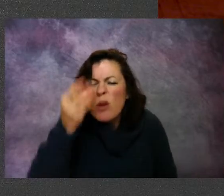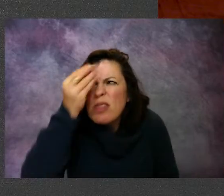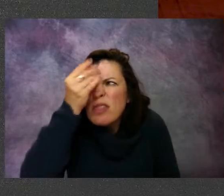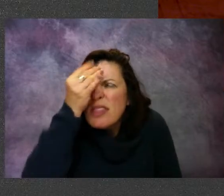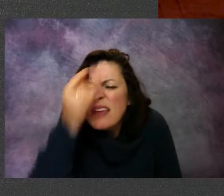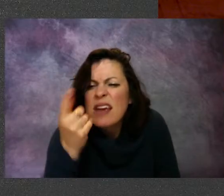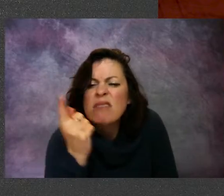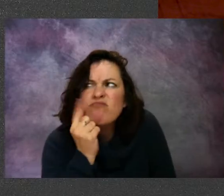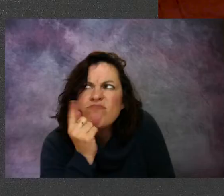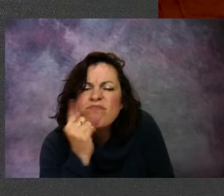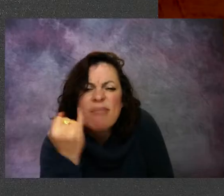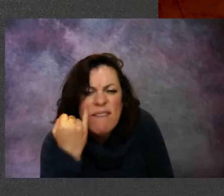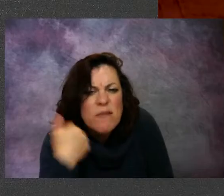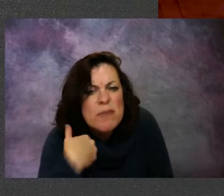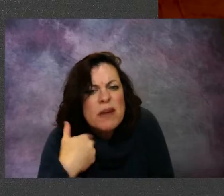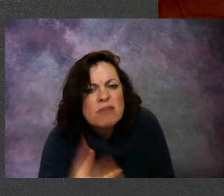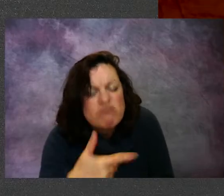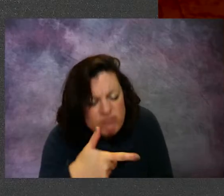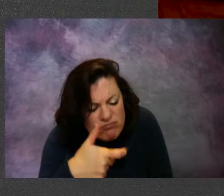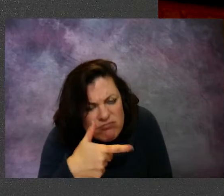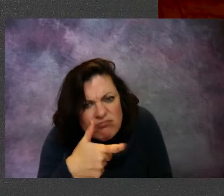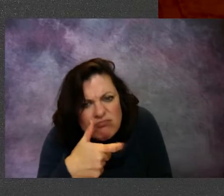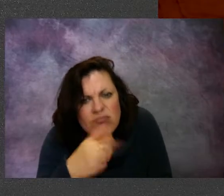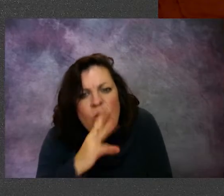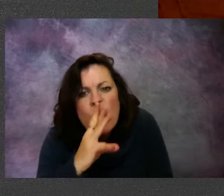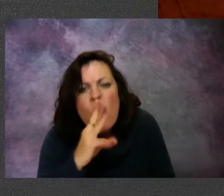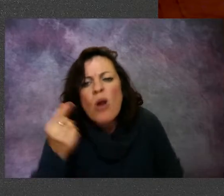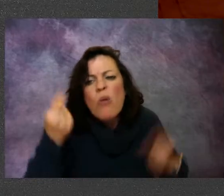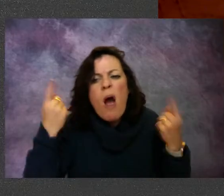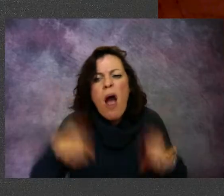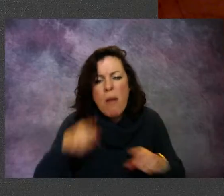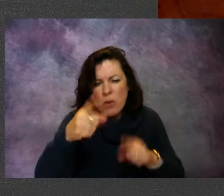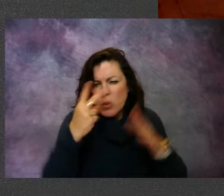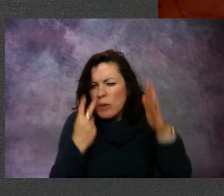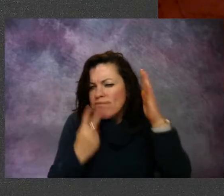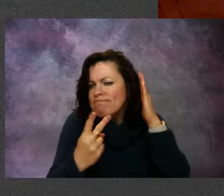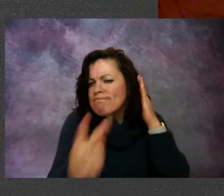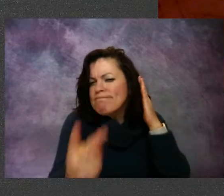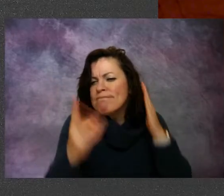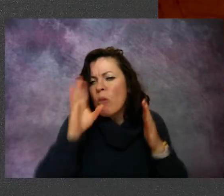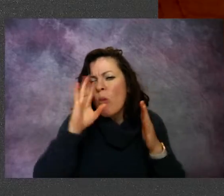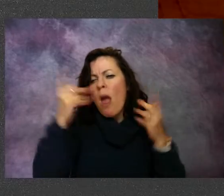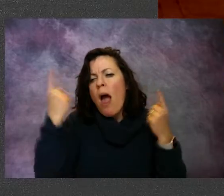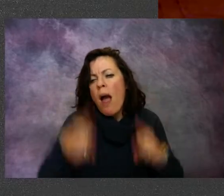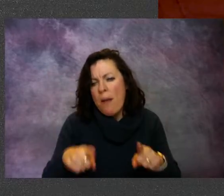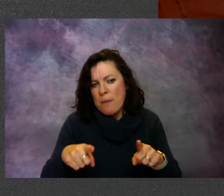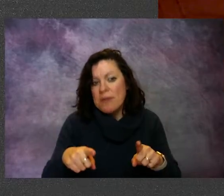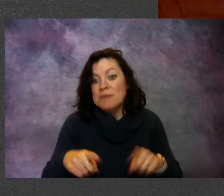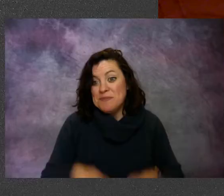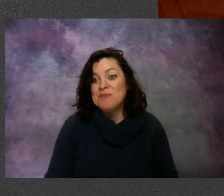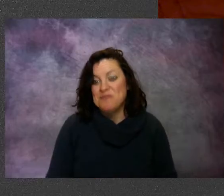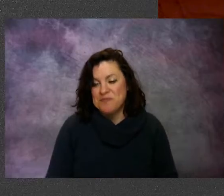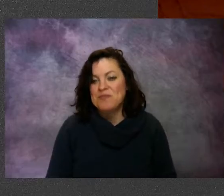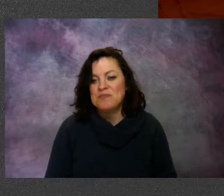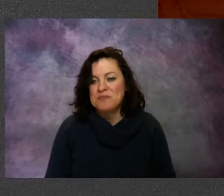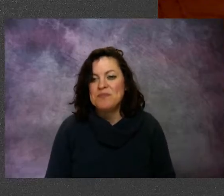making a prediction about what might happen when this coffee filter gets all wet.